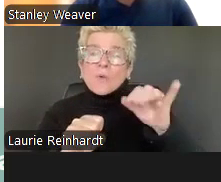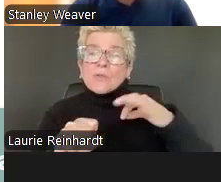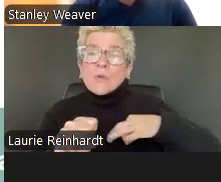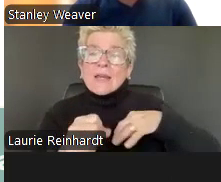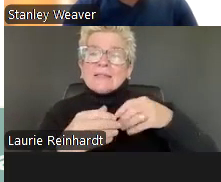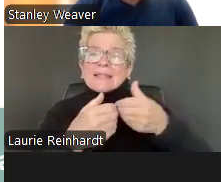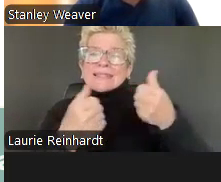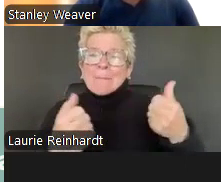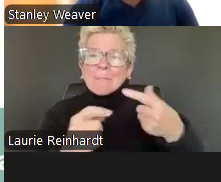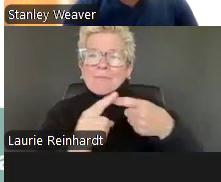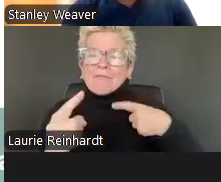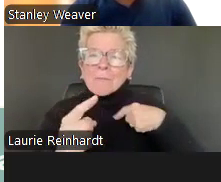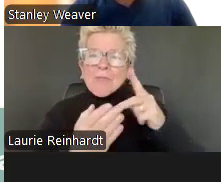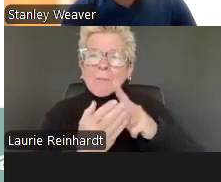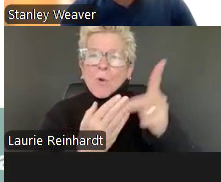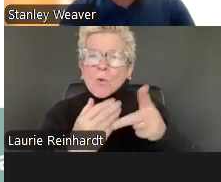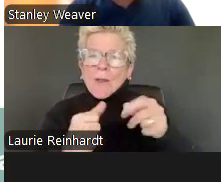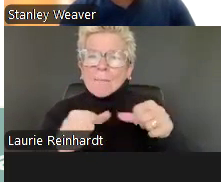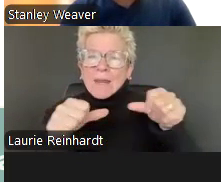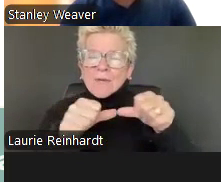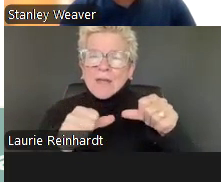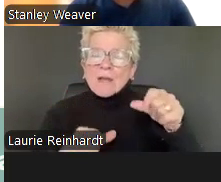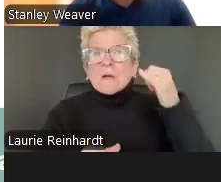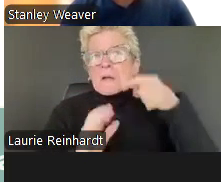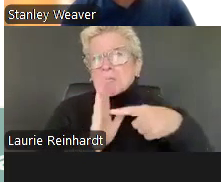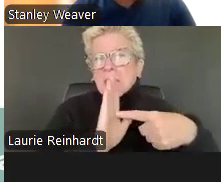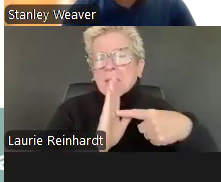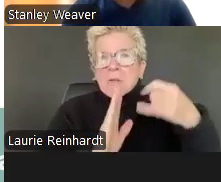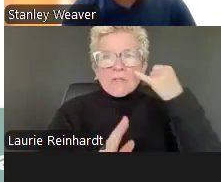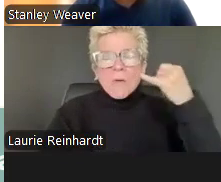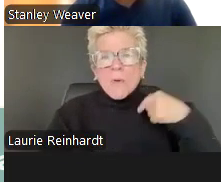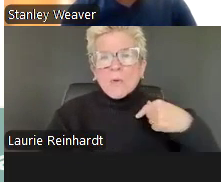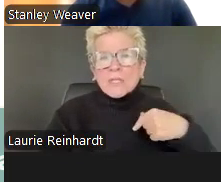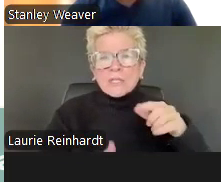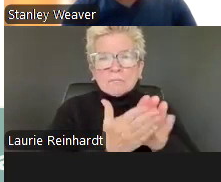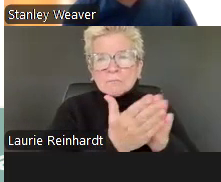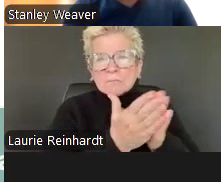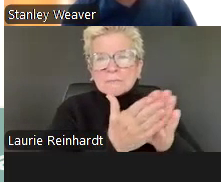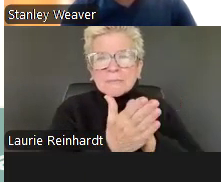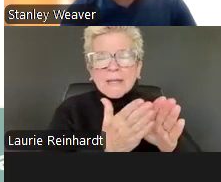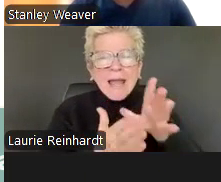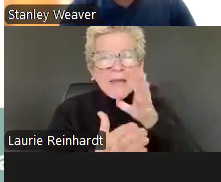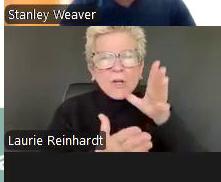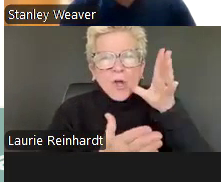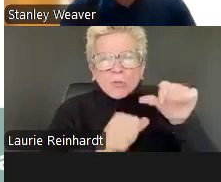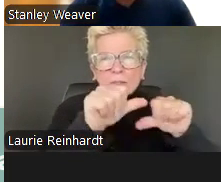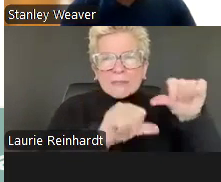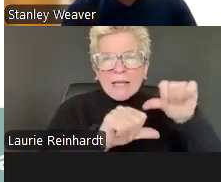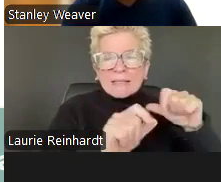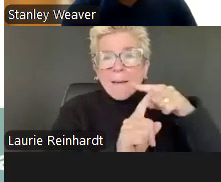For example if a student would like to go into Agricultural Science but also find that um it